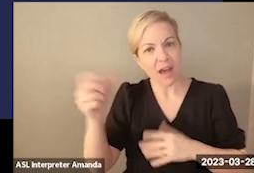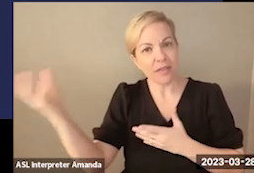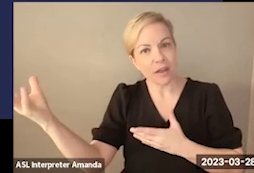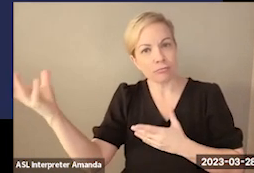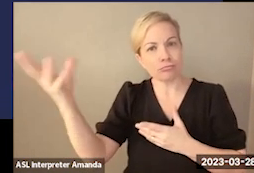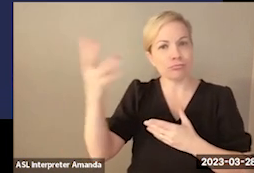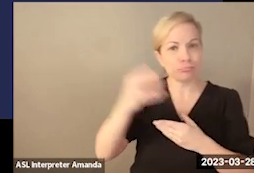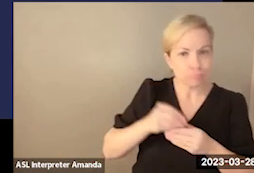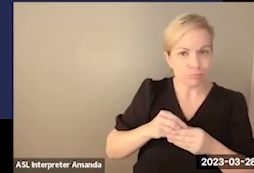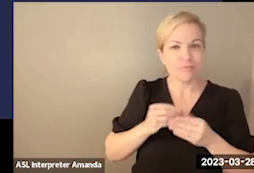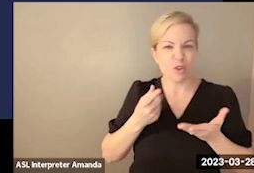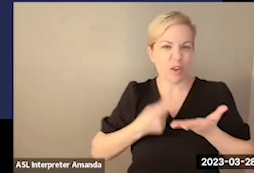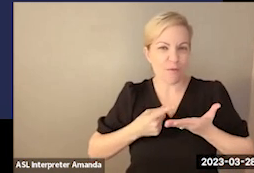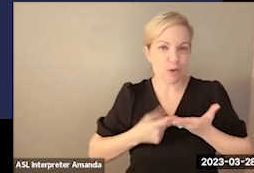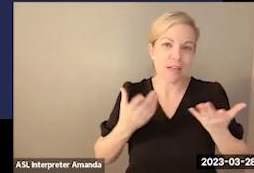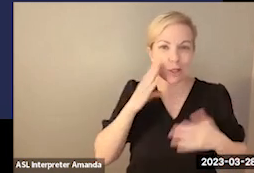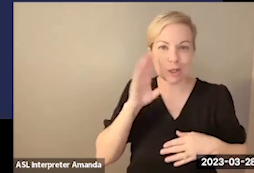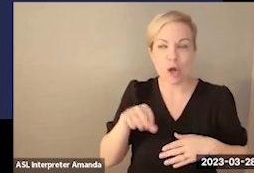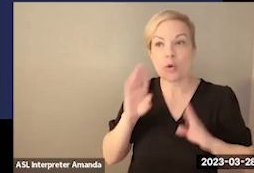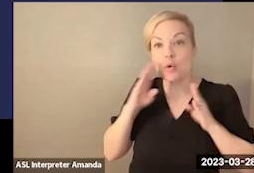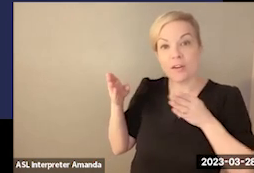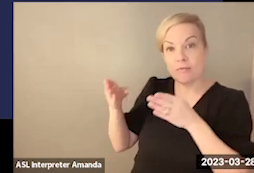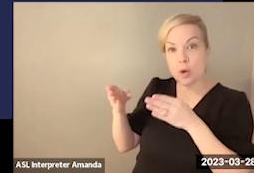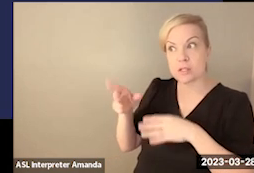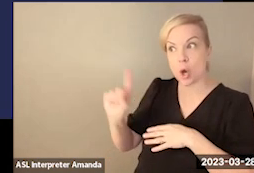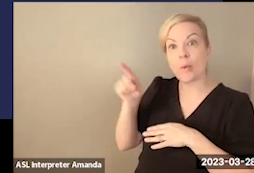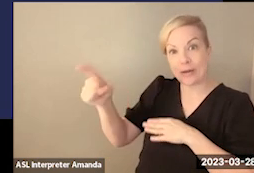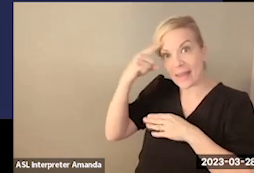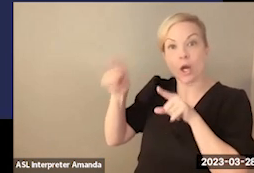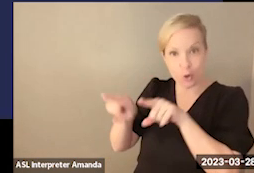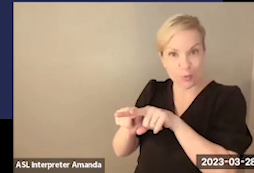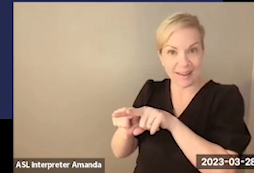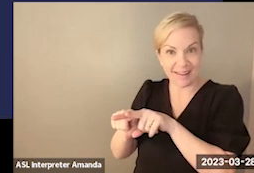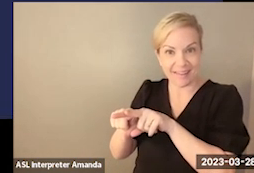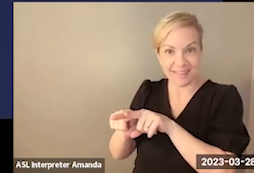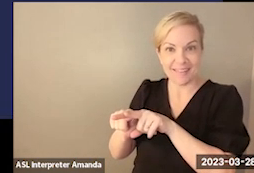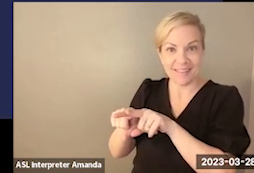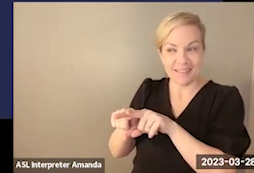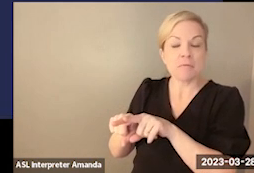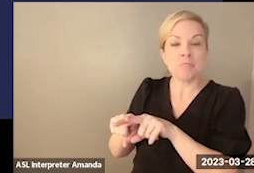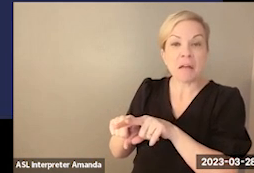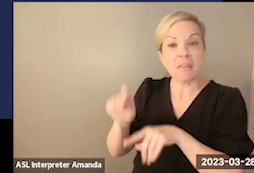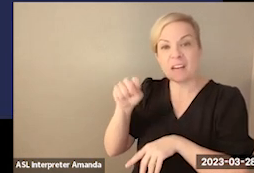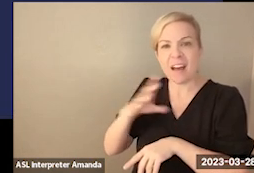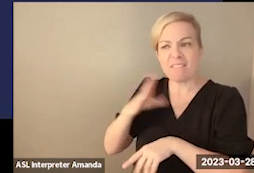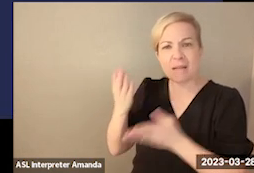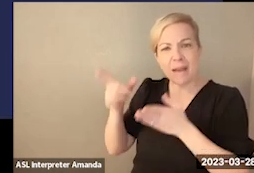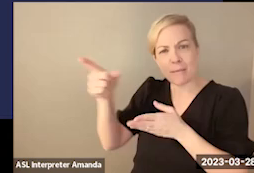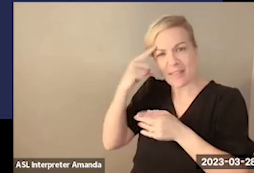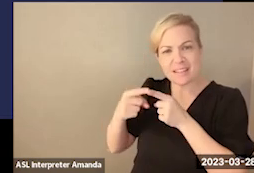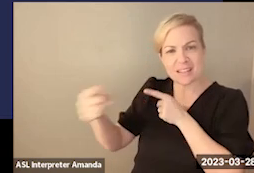Debbie Stine, Science & Technology Policy Academy: by focusing on where they agree. and then where they might disagree now. But maybe you can convince them